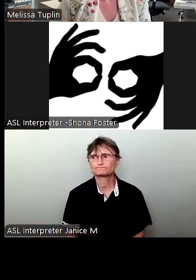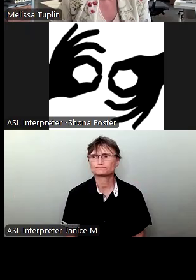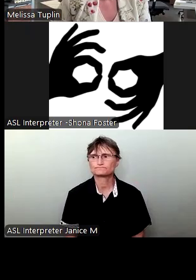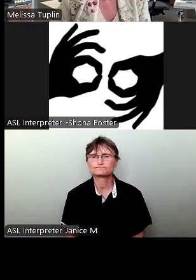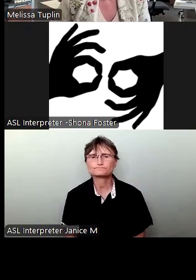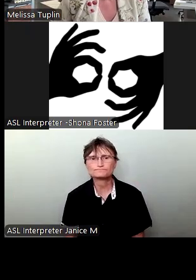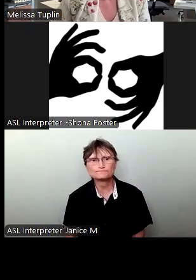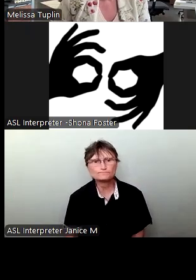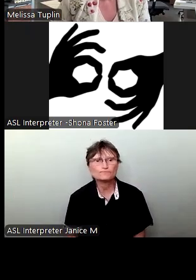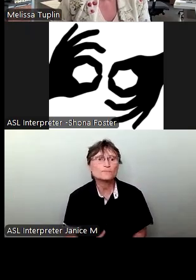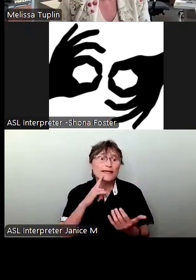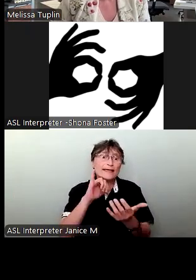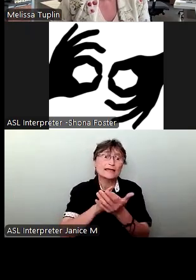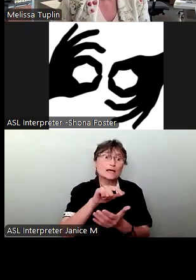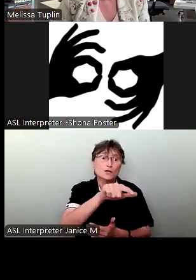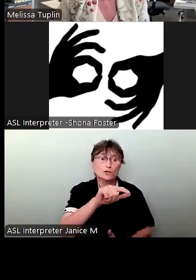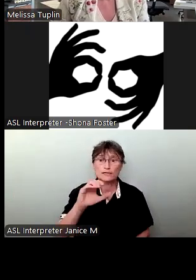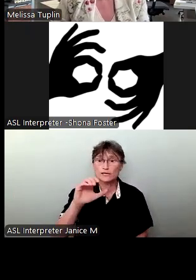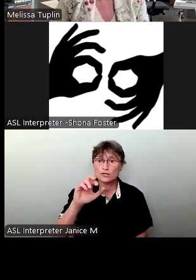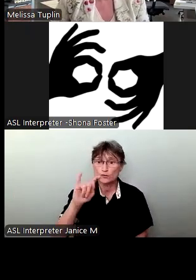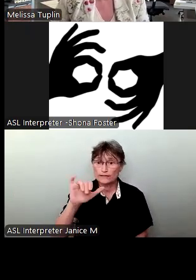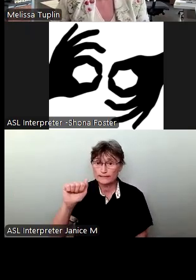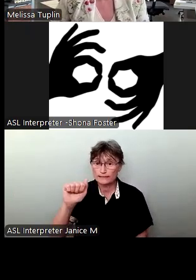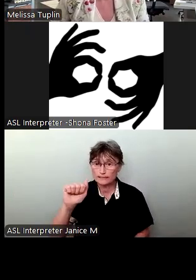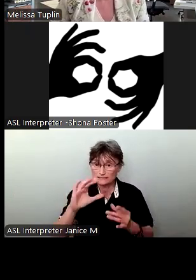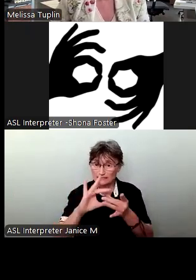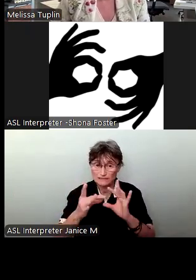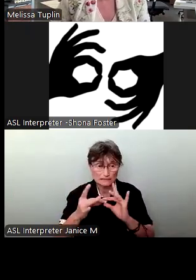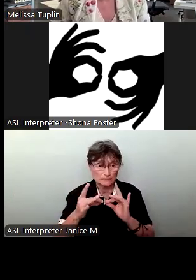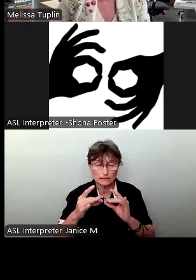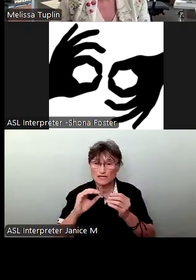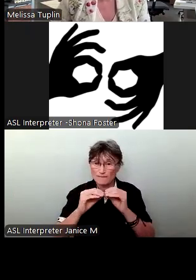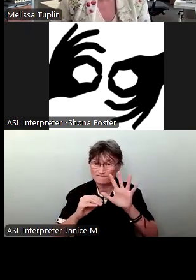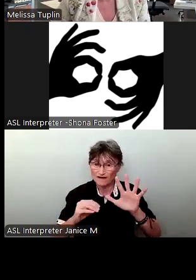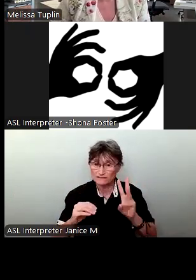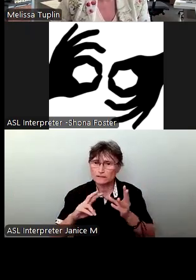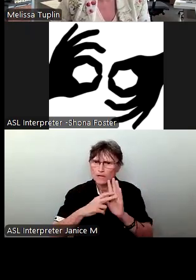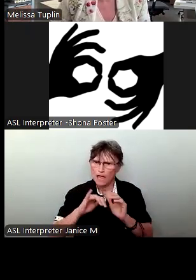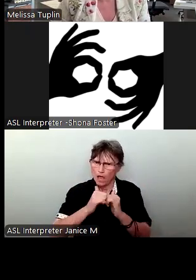This set of criteria statements are about how your organization creates opportunities for Calgarians